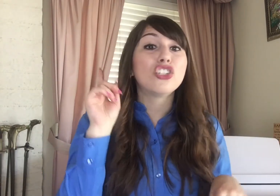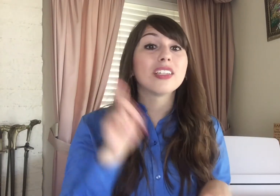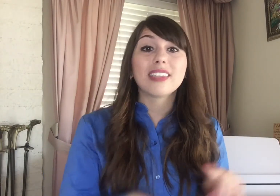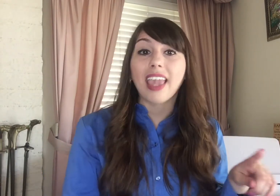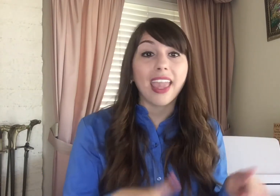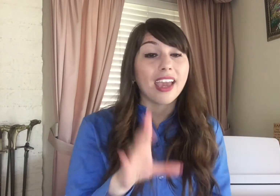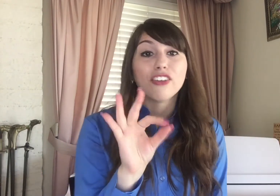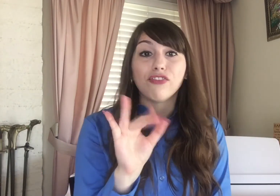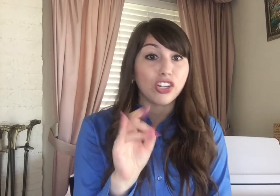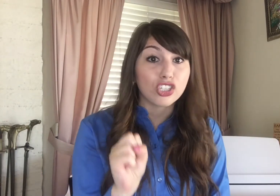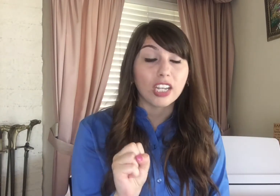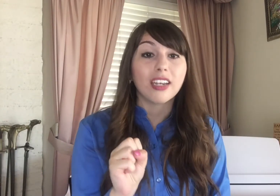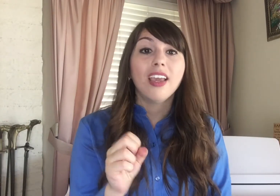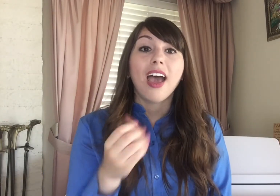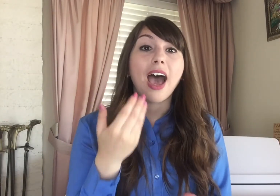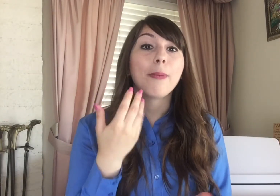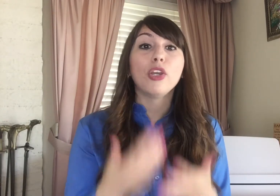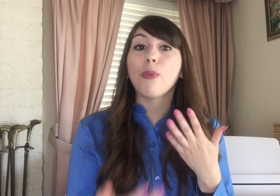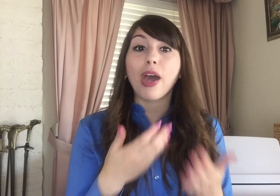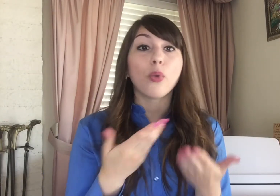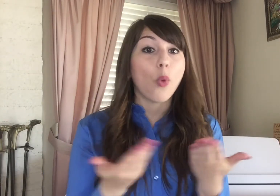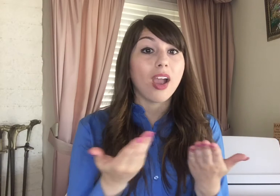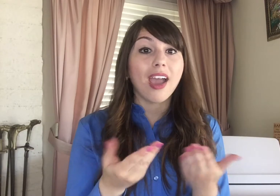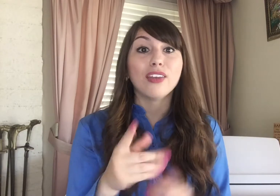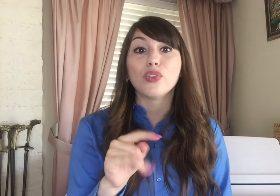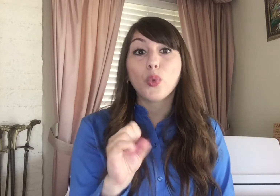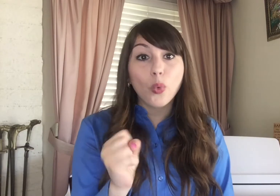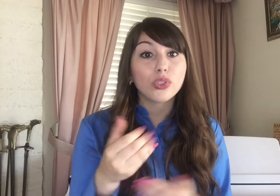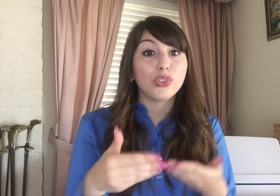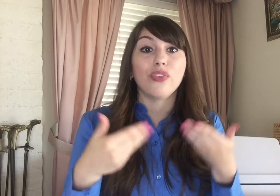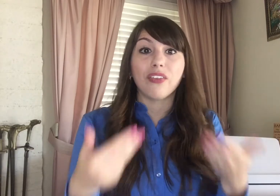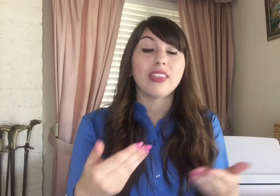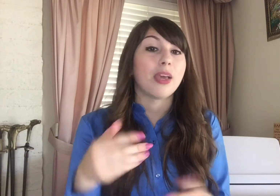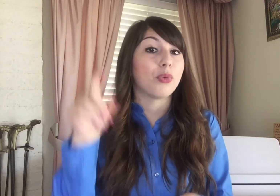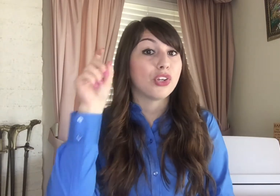just can't function. And no matter what kind of tools you've given them, whether it's